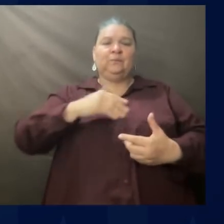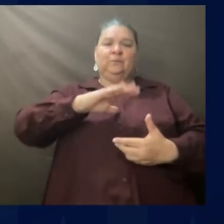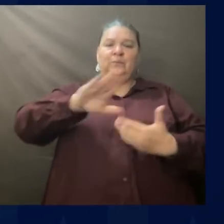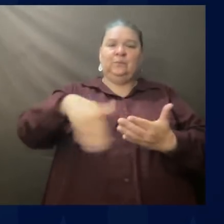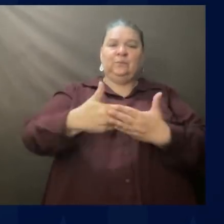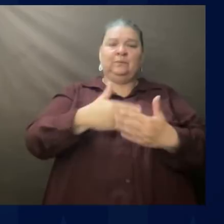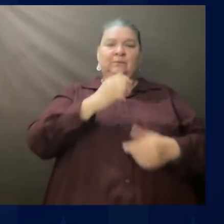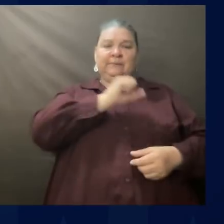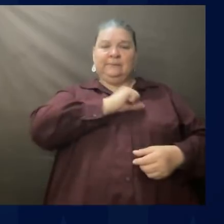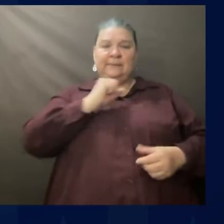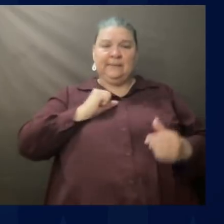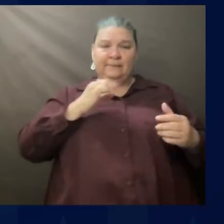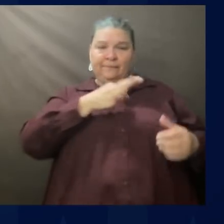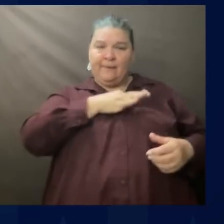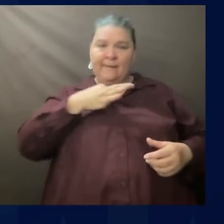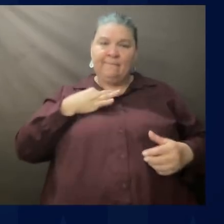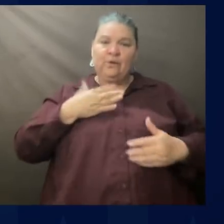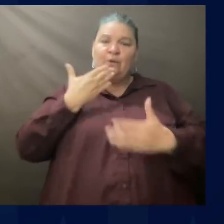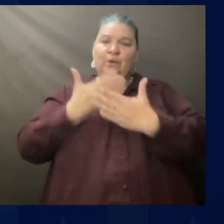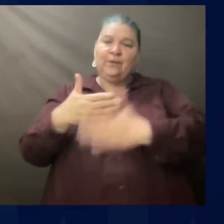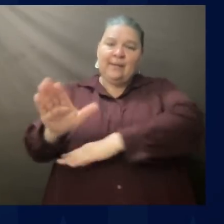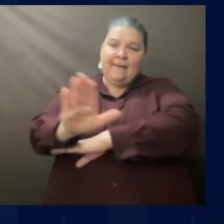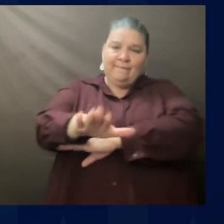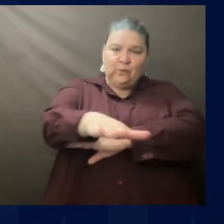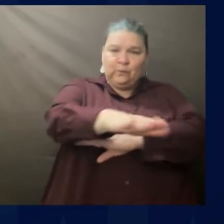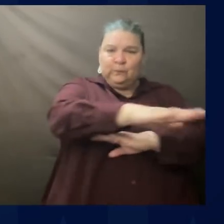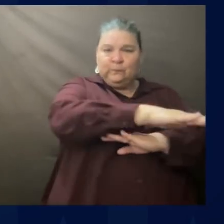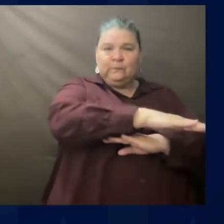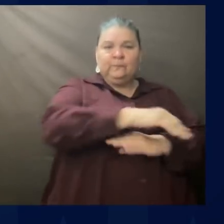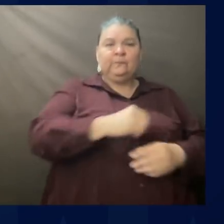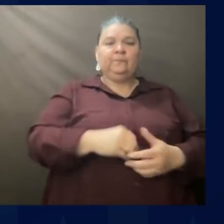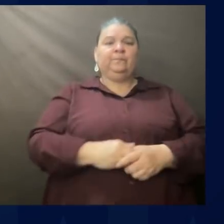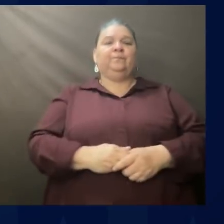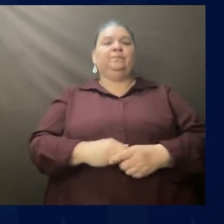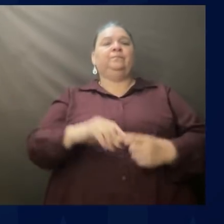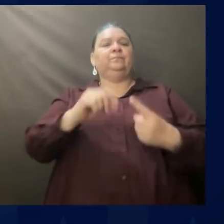To our distinguished guests, our service members, and my fellow veterans: